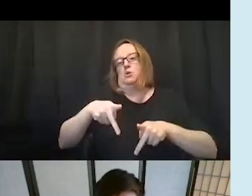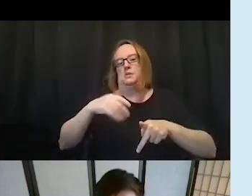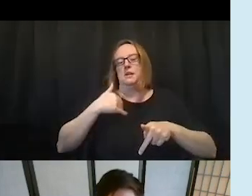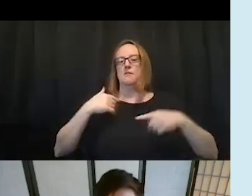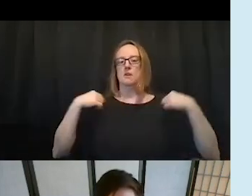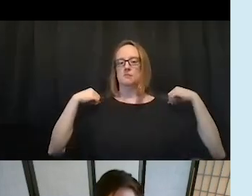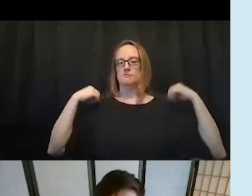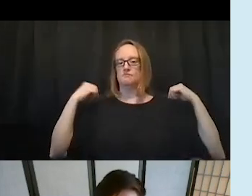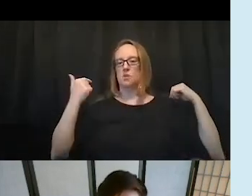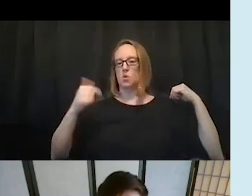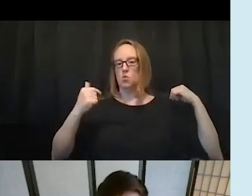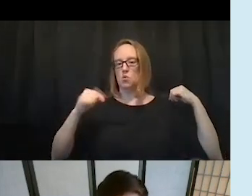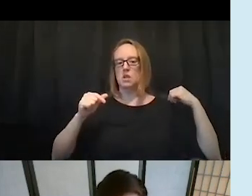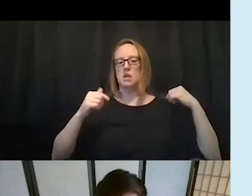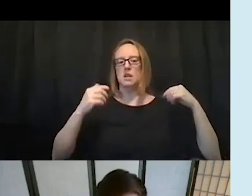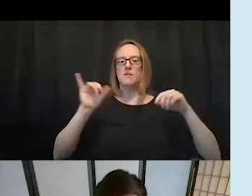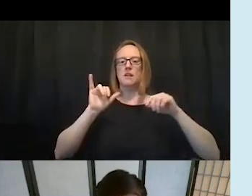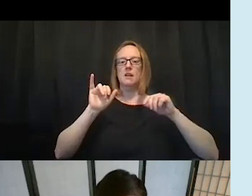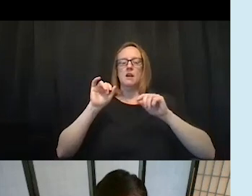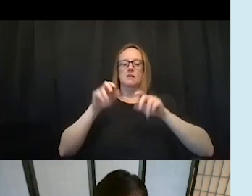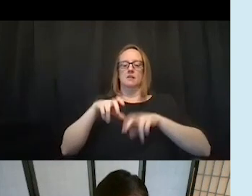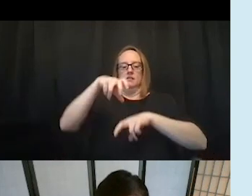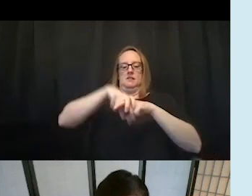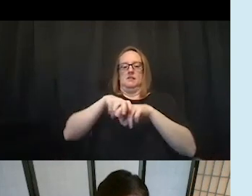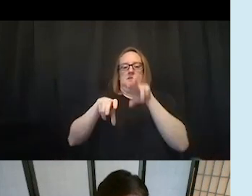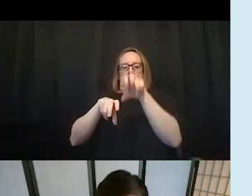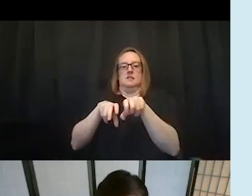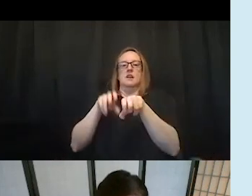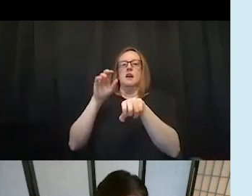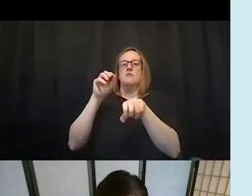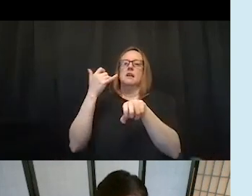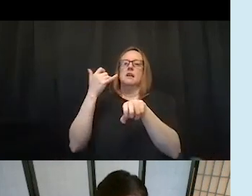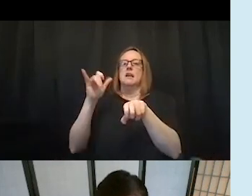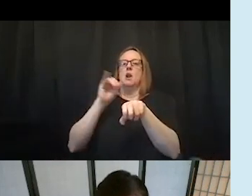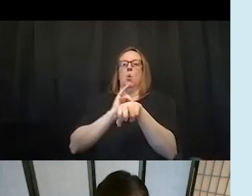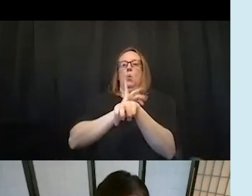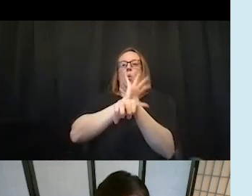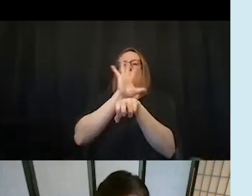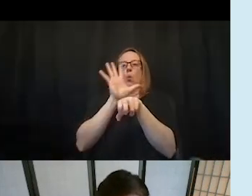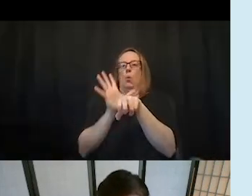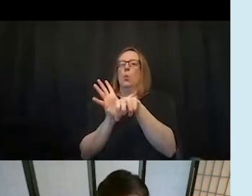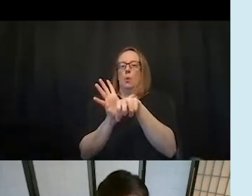ethereal yellow light around the head of the person and this image was created by a friend of